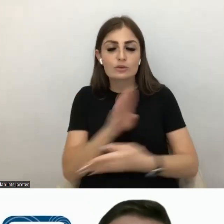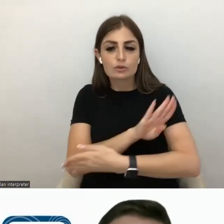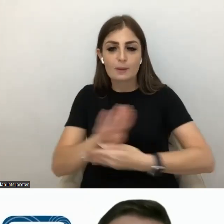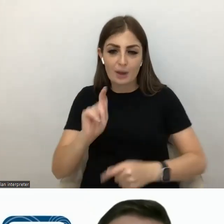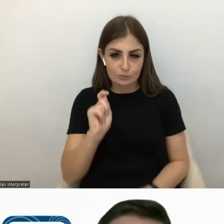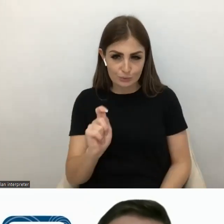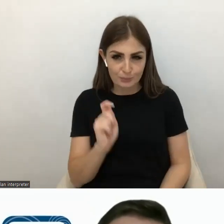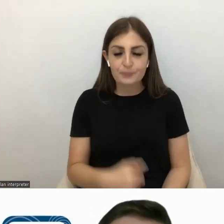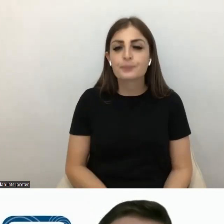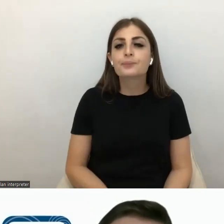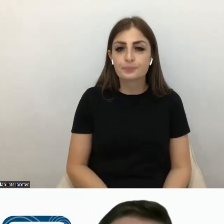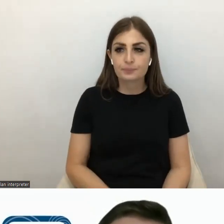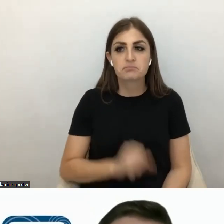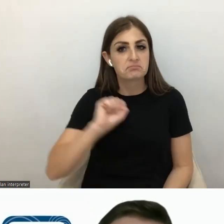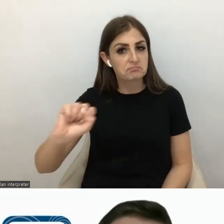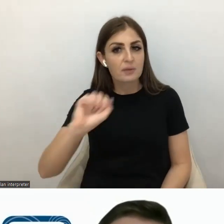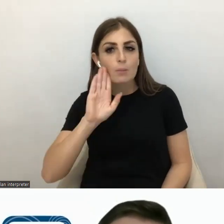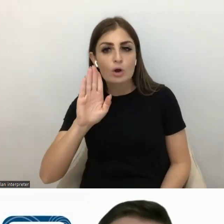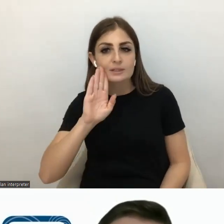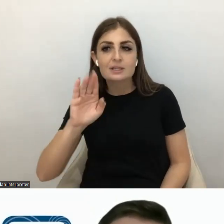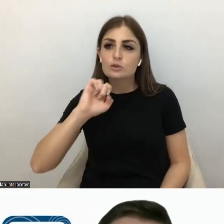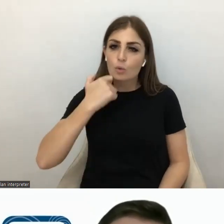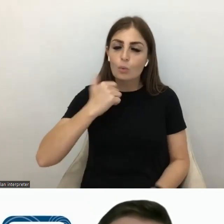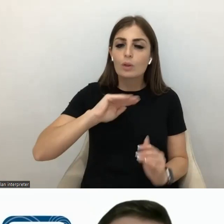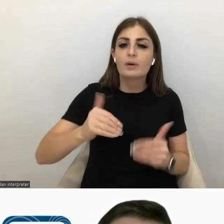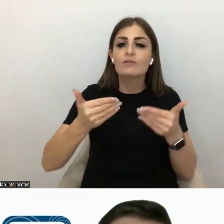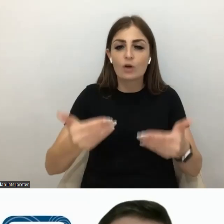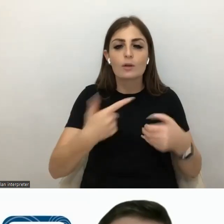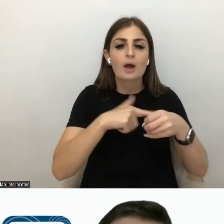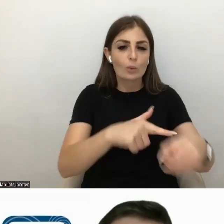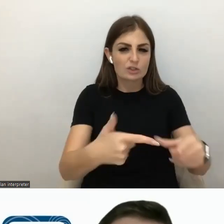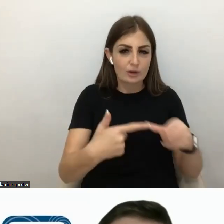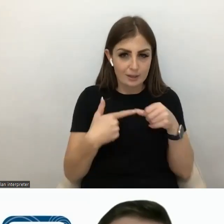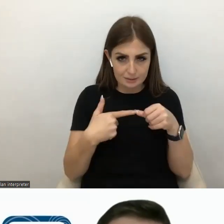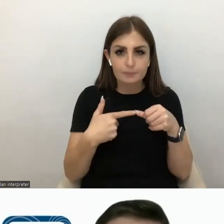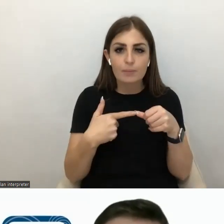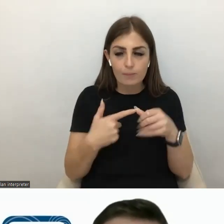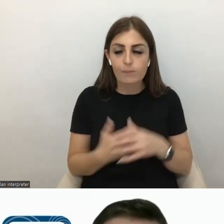Their presentation will be followed by questions and answers.